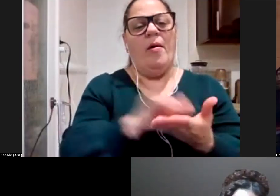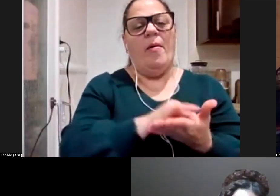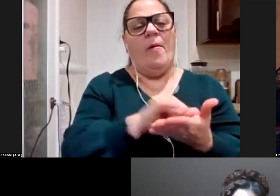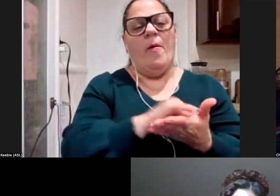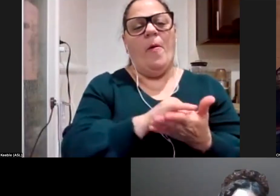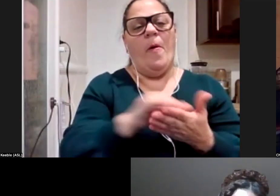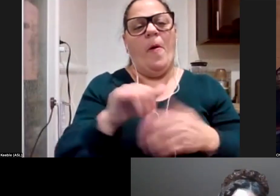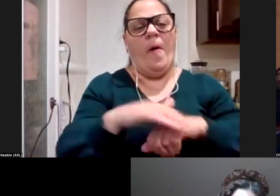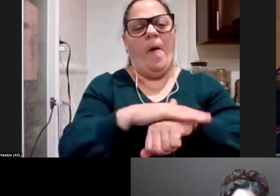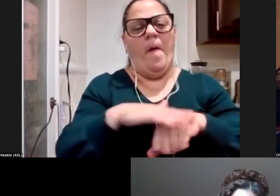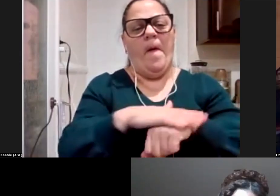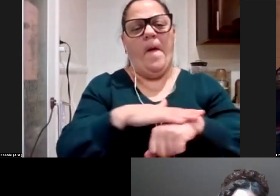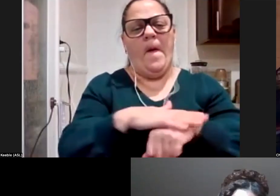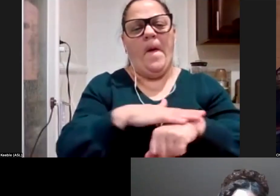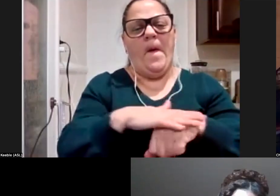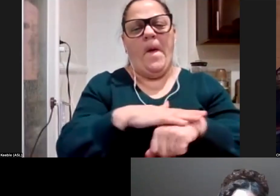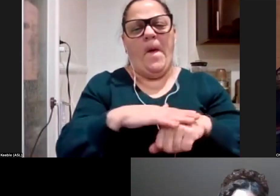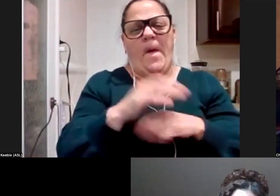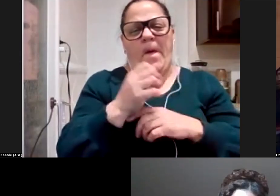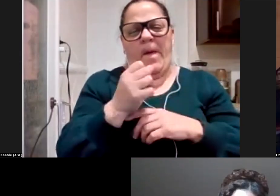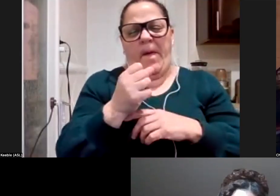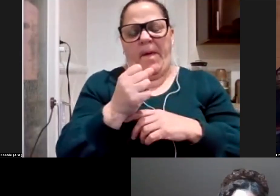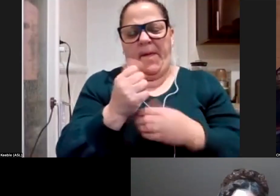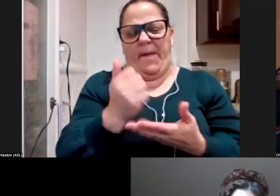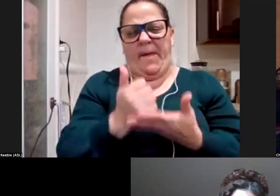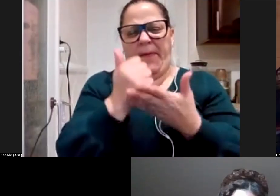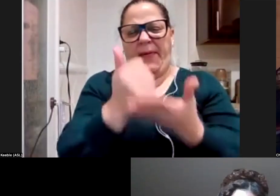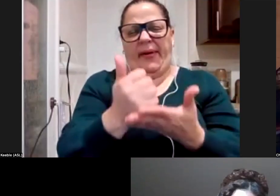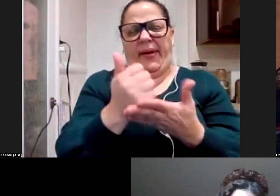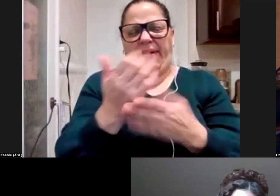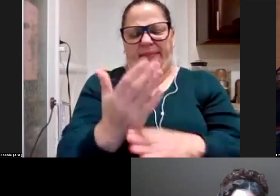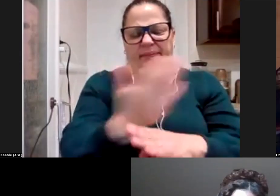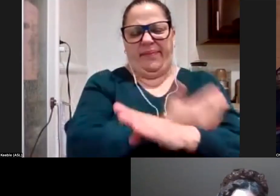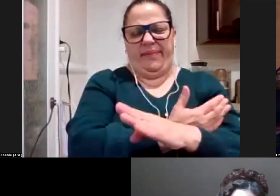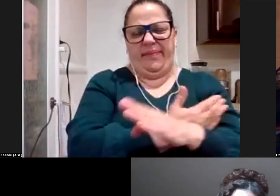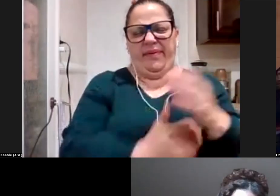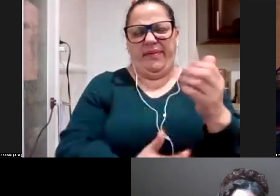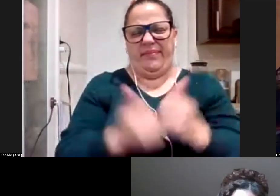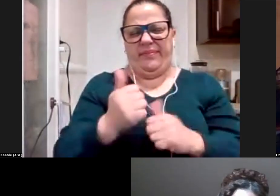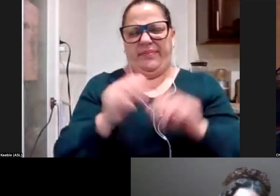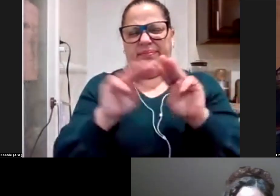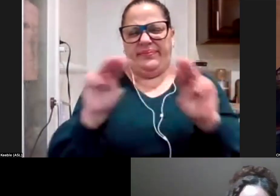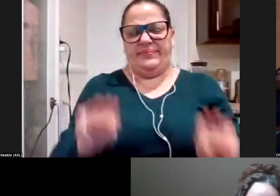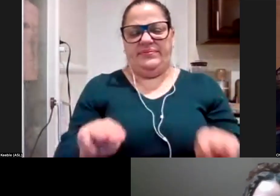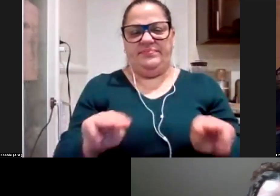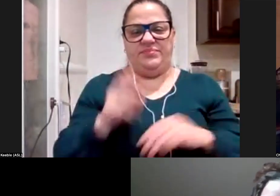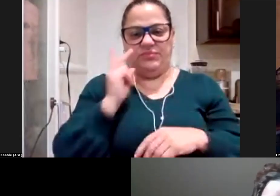help move other museum exhibits along or uh what what do you see in the future?